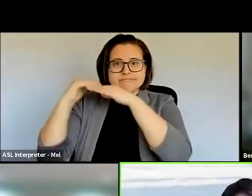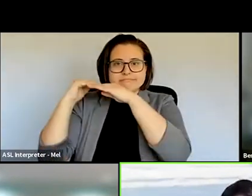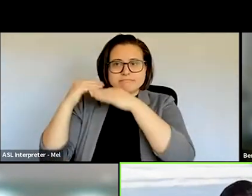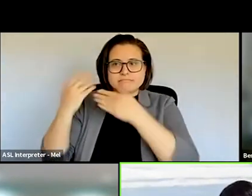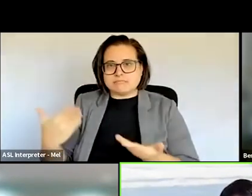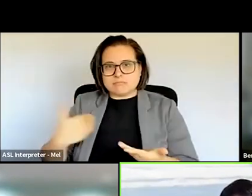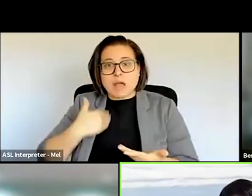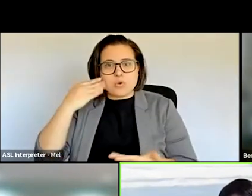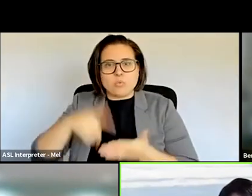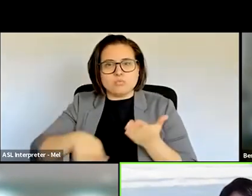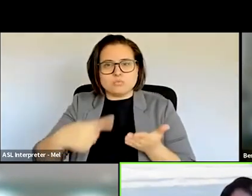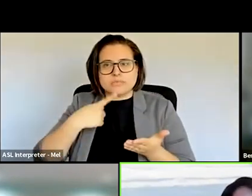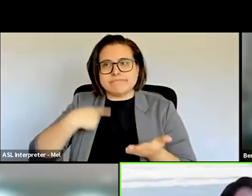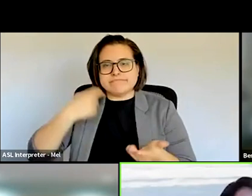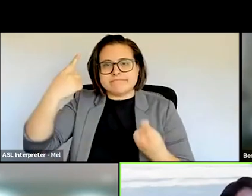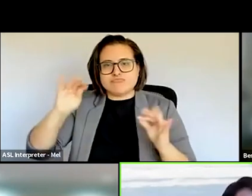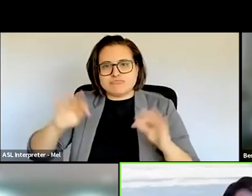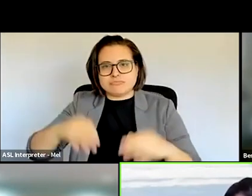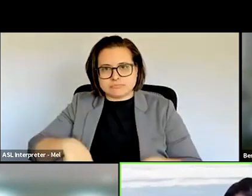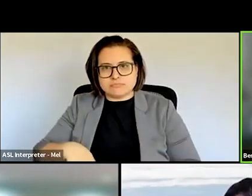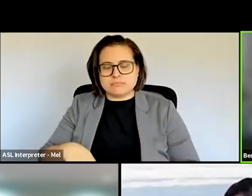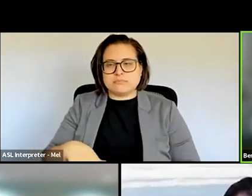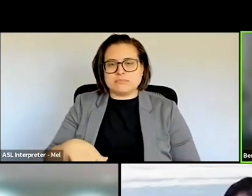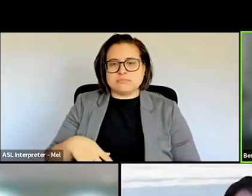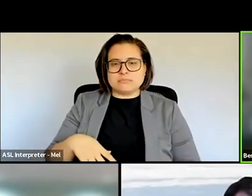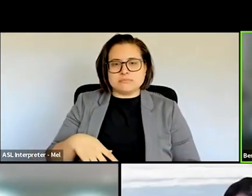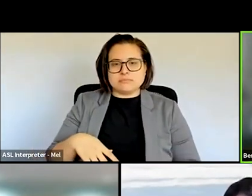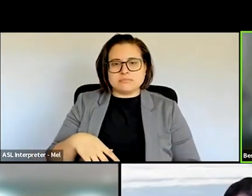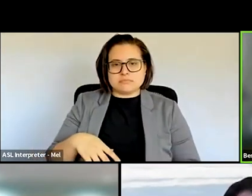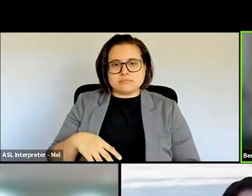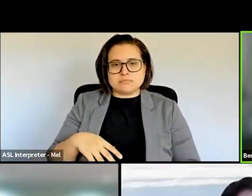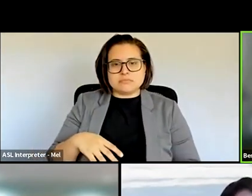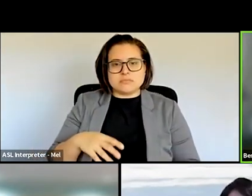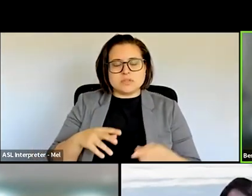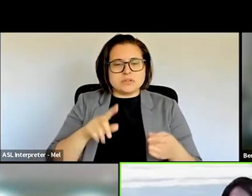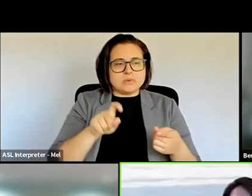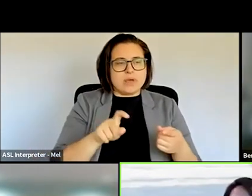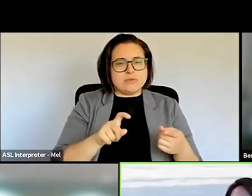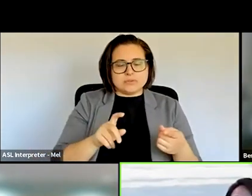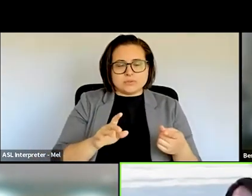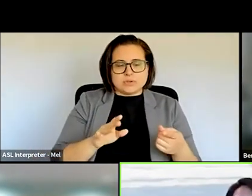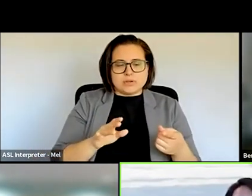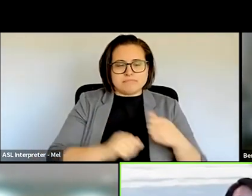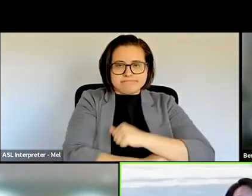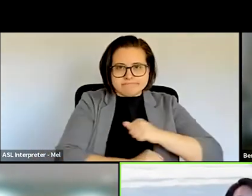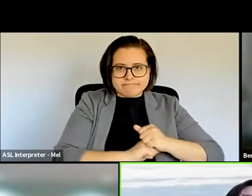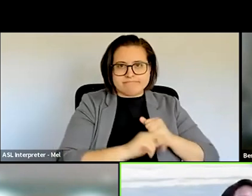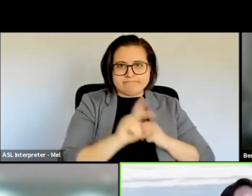are saying, and you have to do the grounding. One of the things that we are working on which